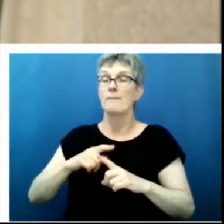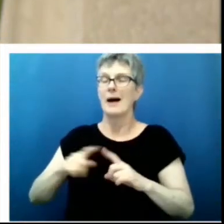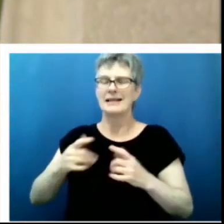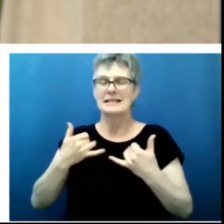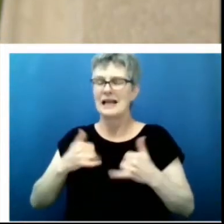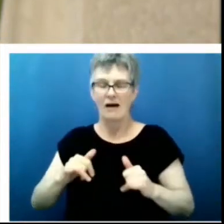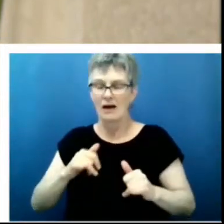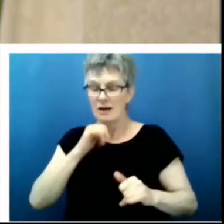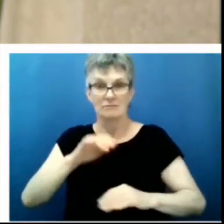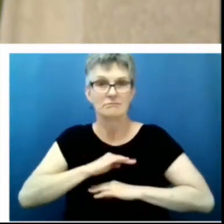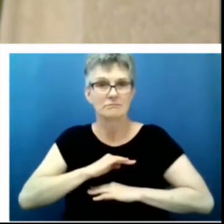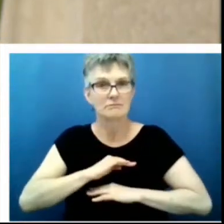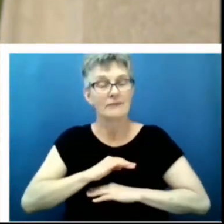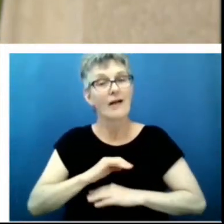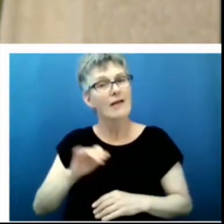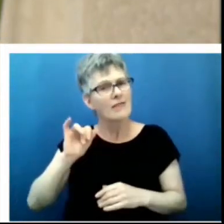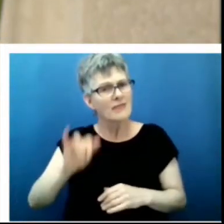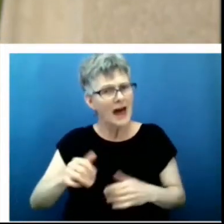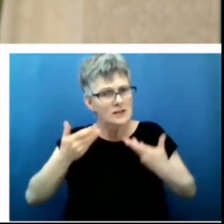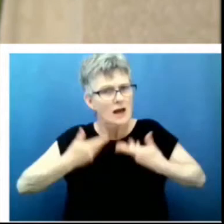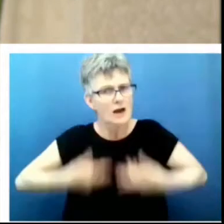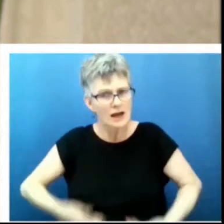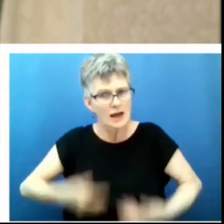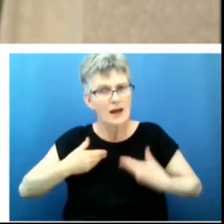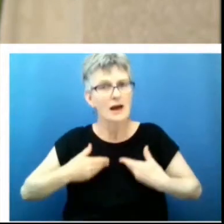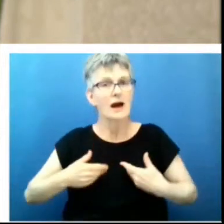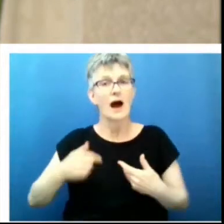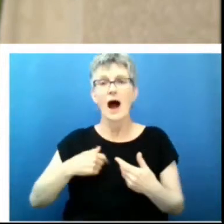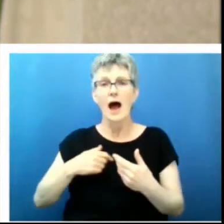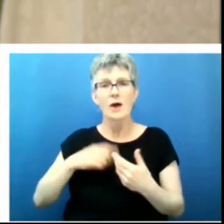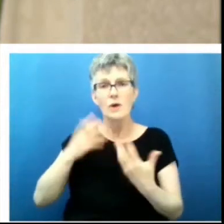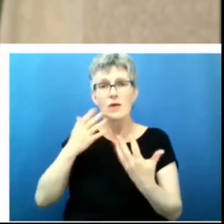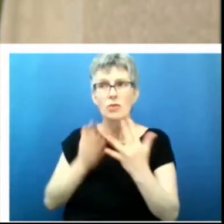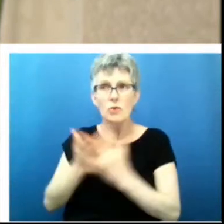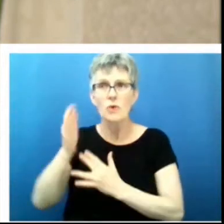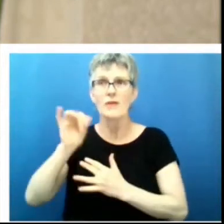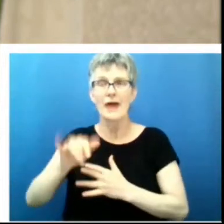financially, physically, socially. Yet I was still missing peace of mind.